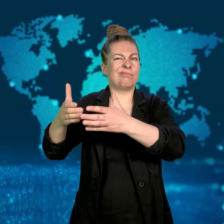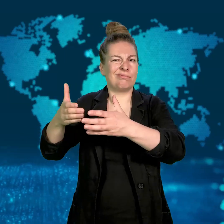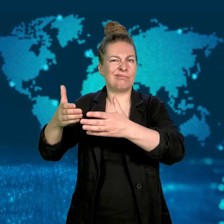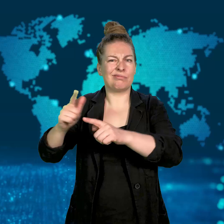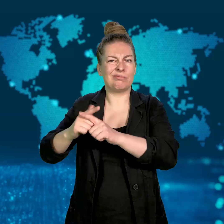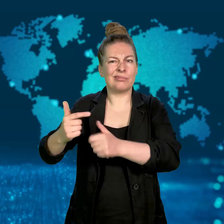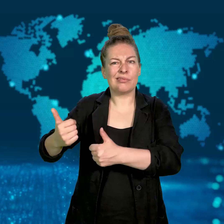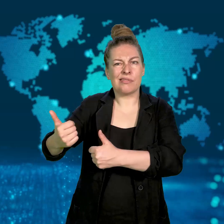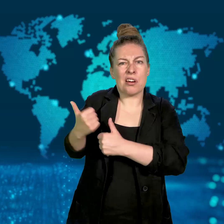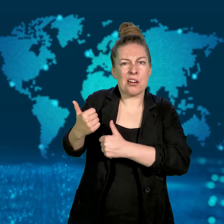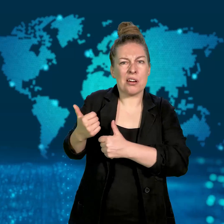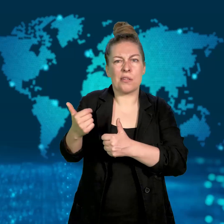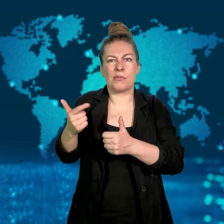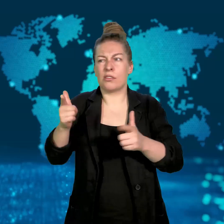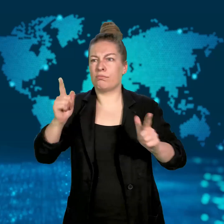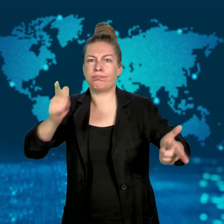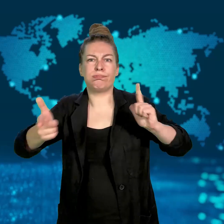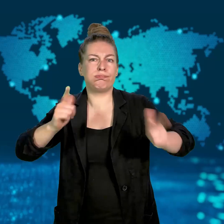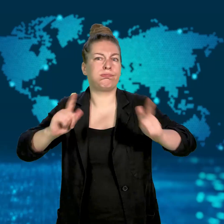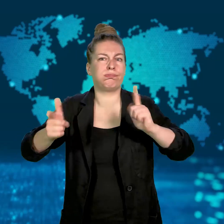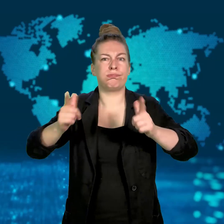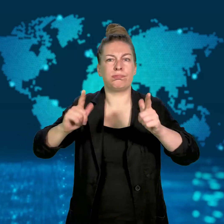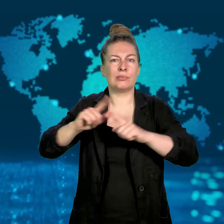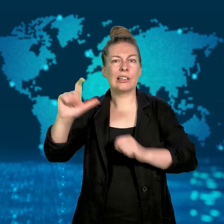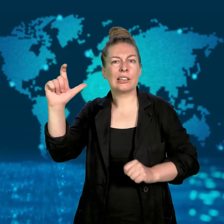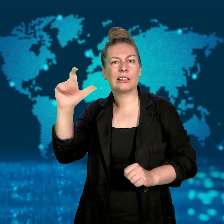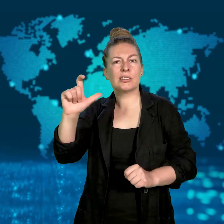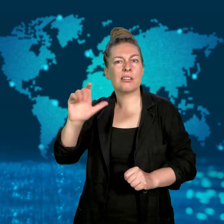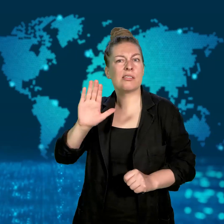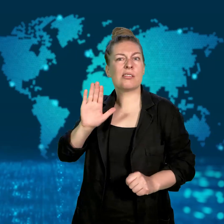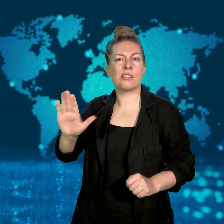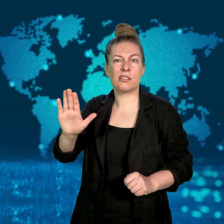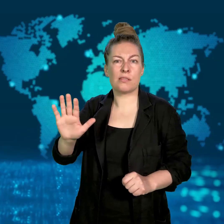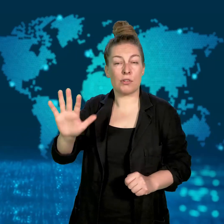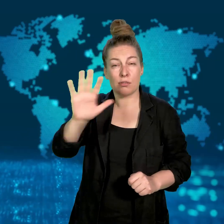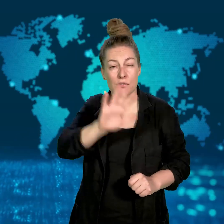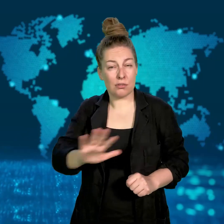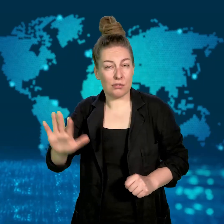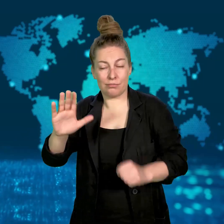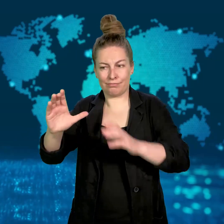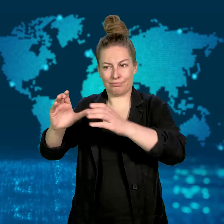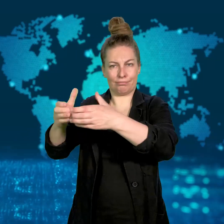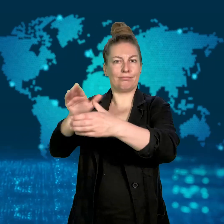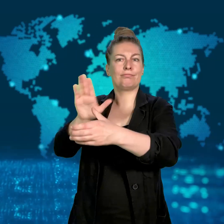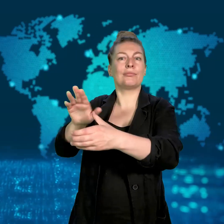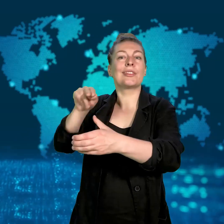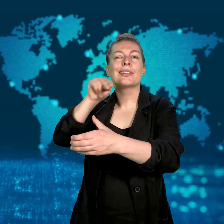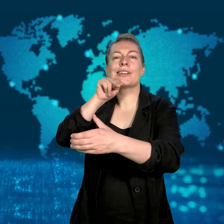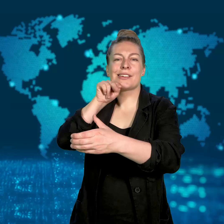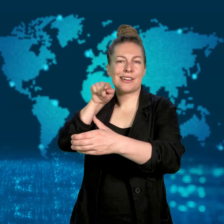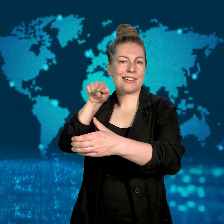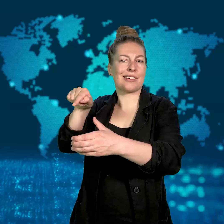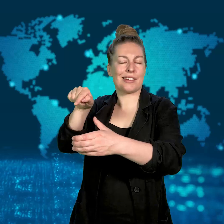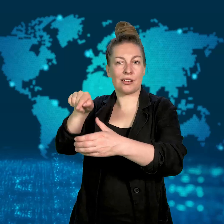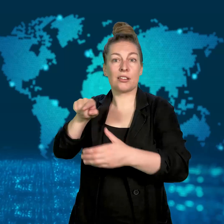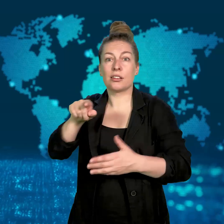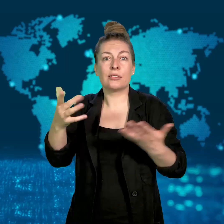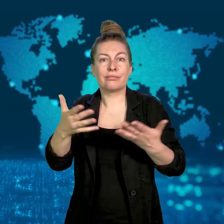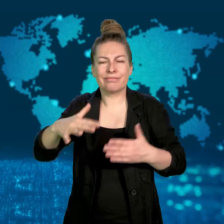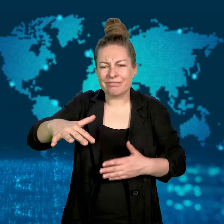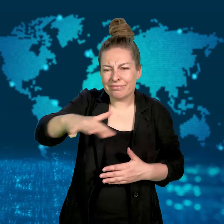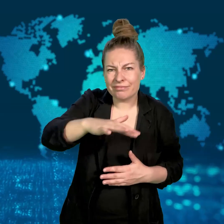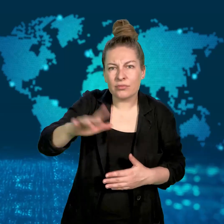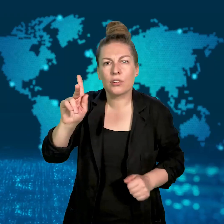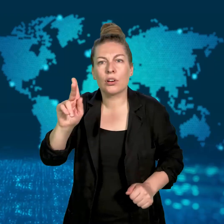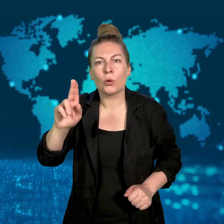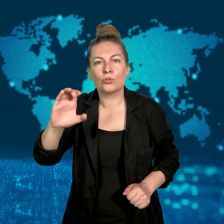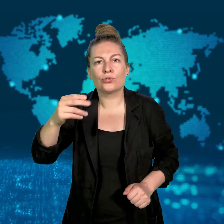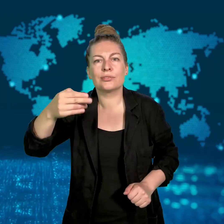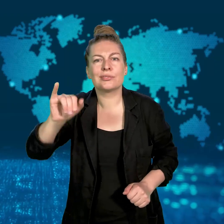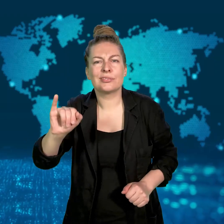Boko Haram is a militant Islamist group in Nigeria.